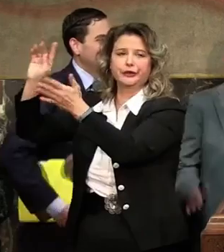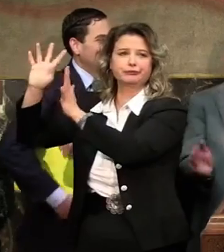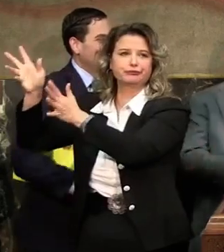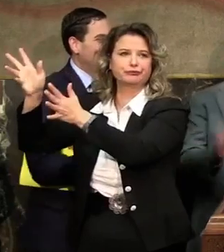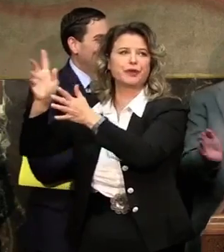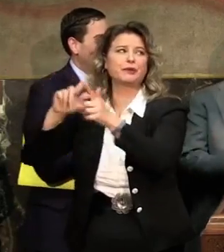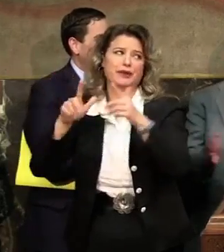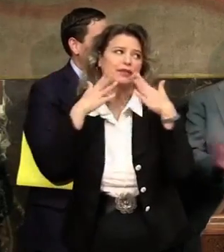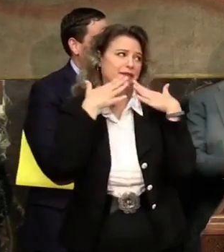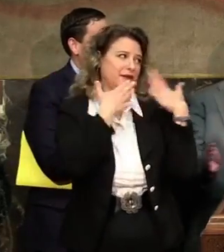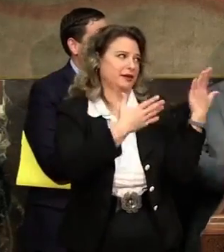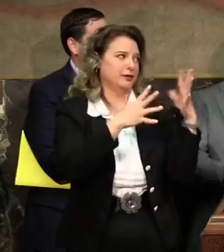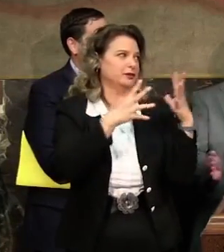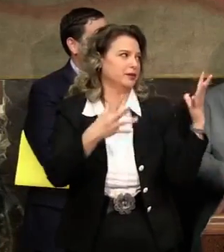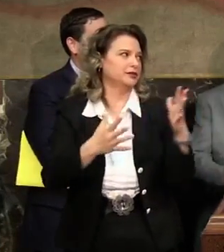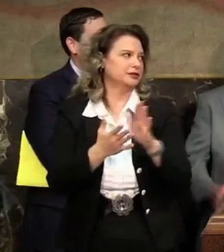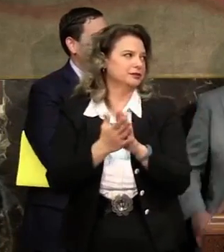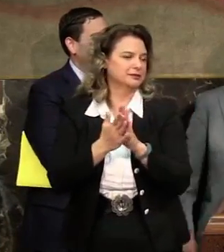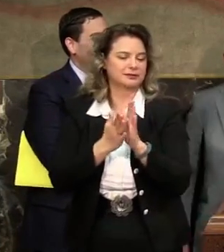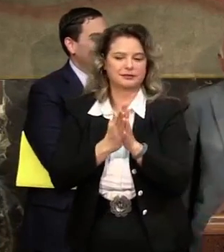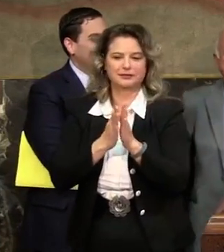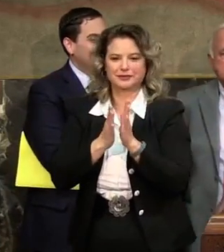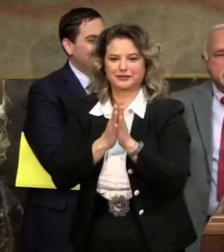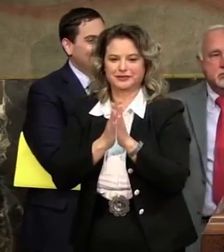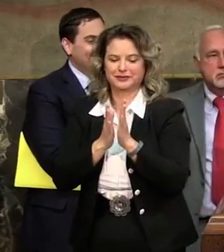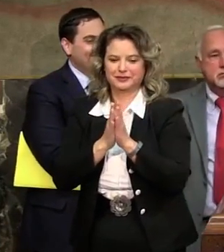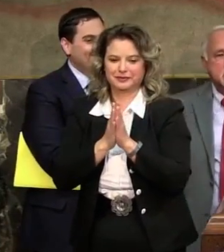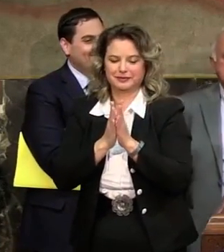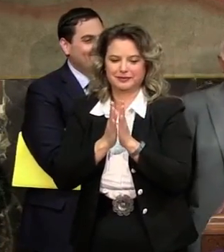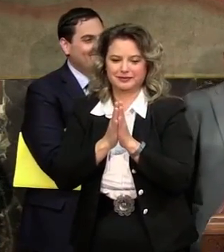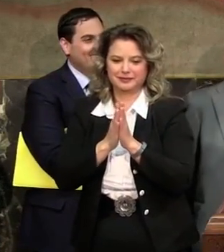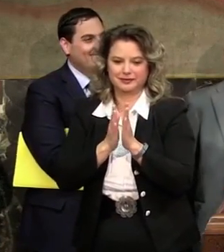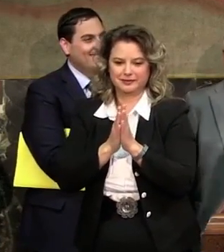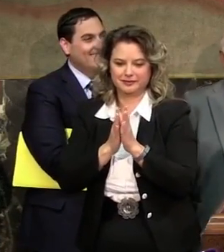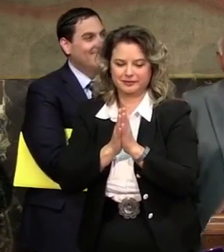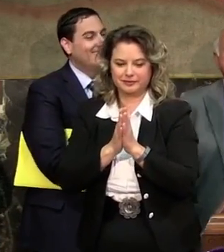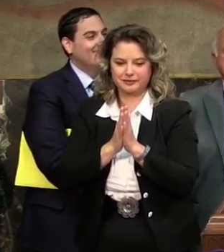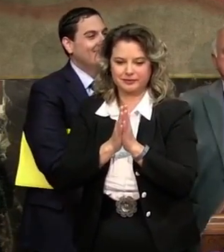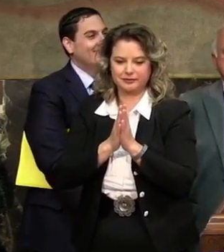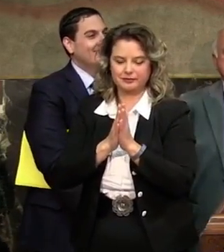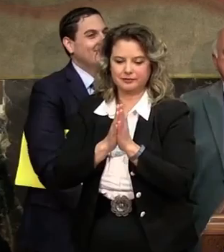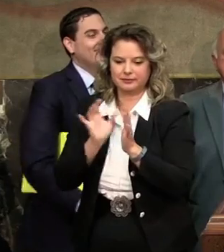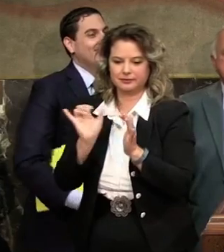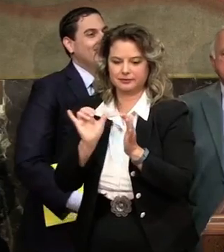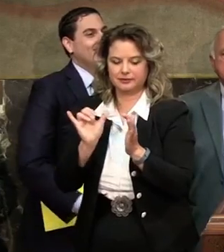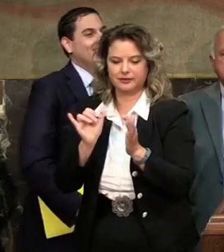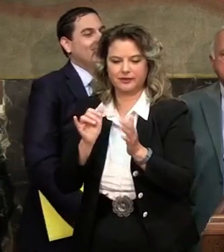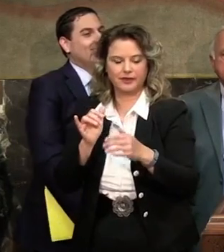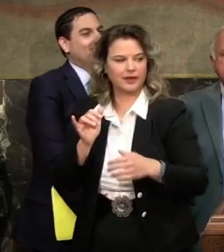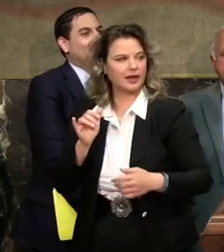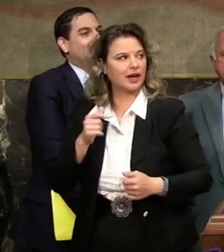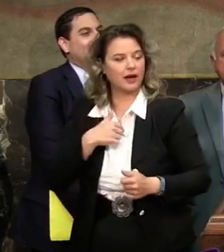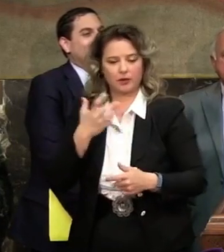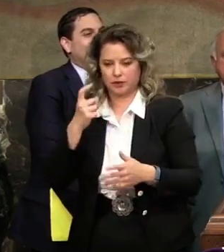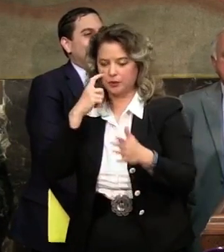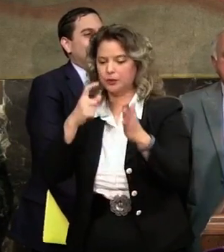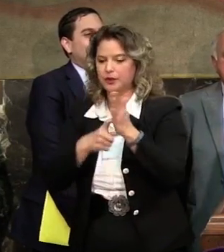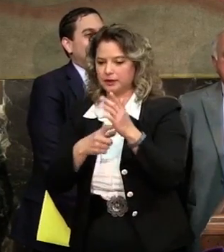certainly want to recognize our